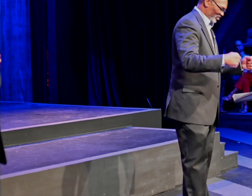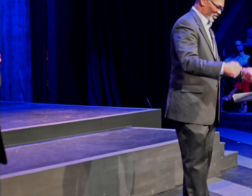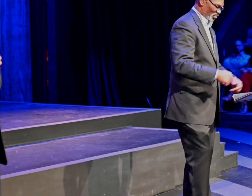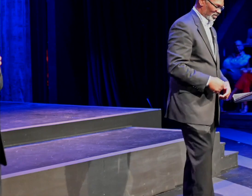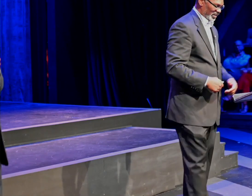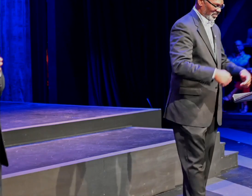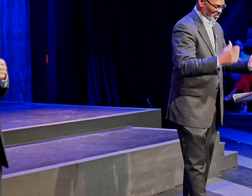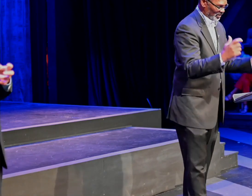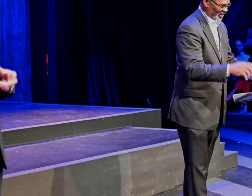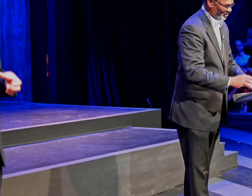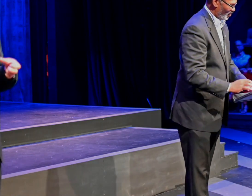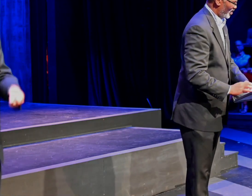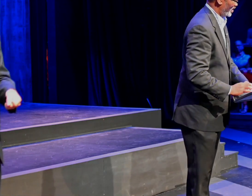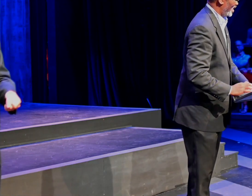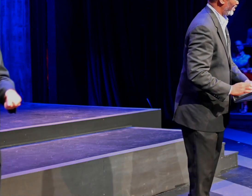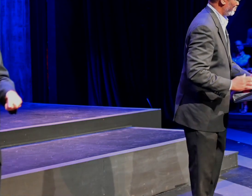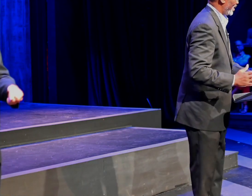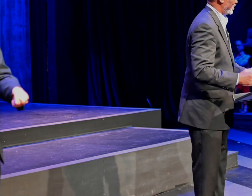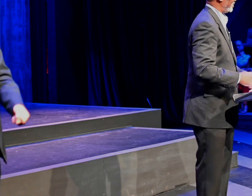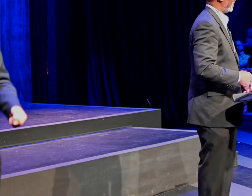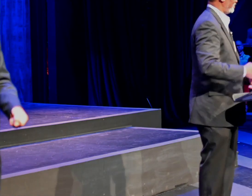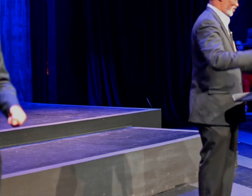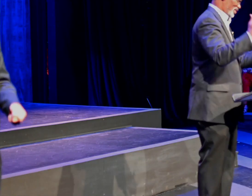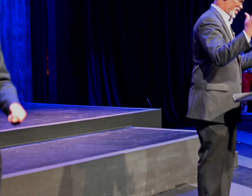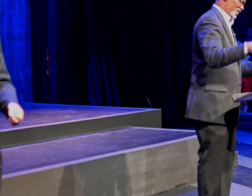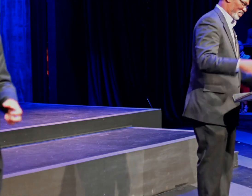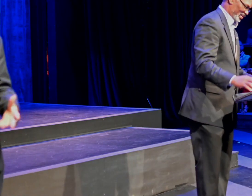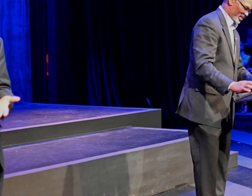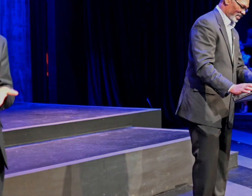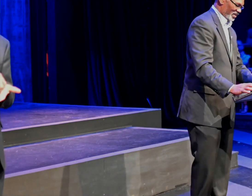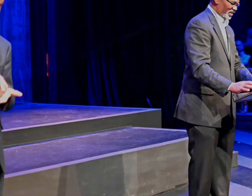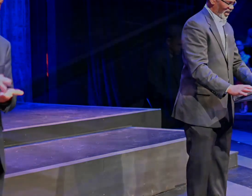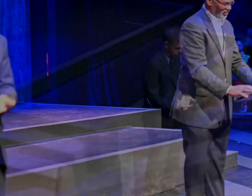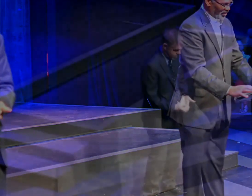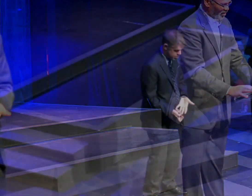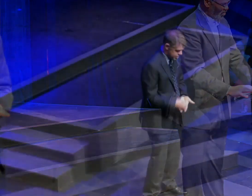of the wheelchair and push it I'd fall down get back up fall down get back up. I started crawling